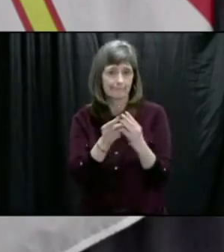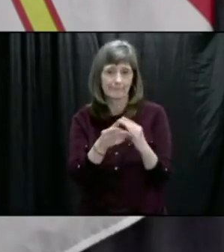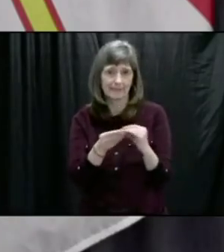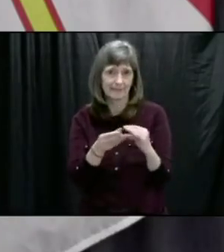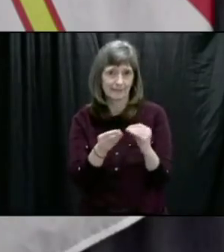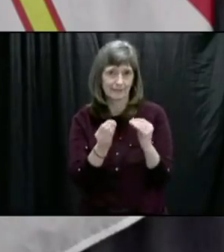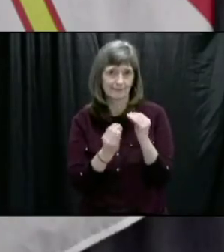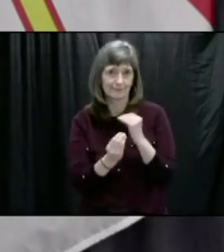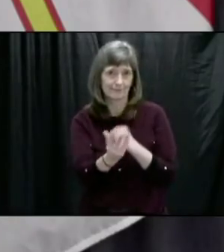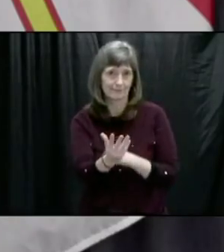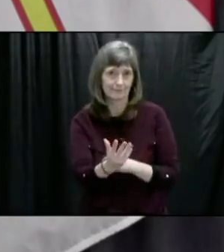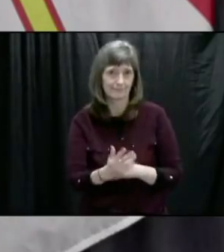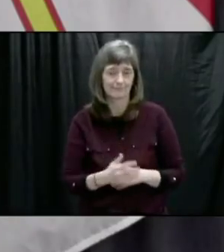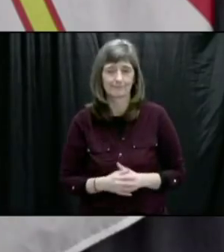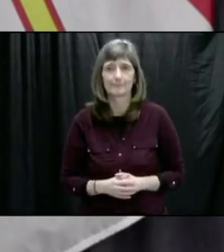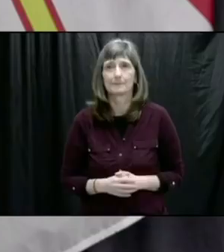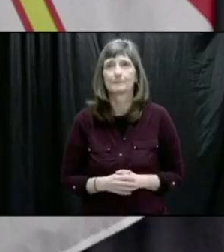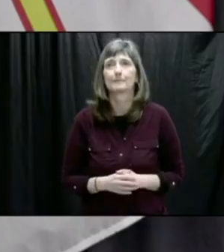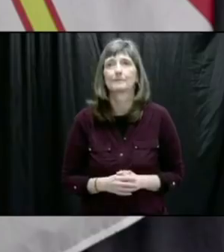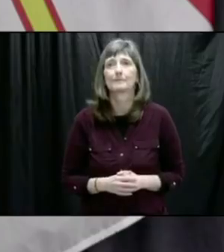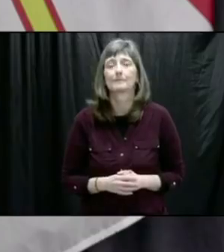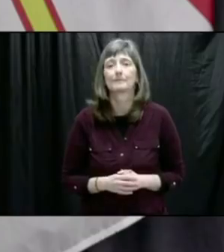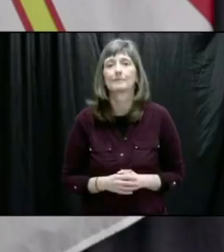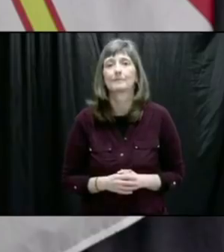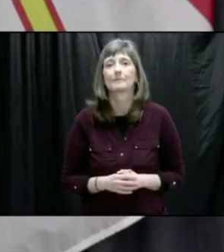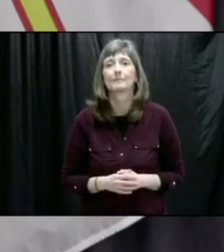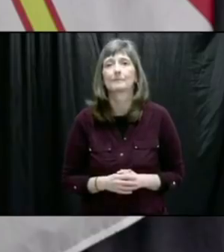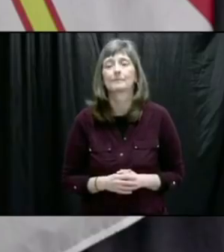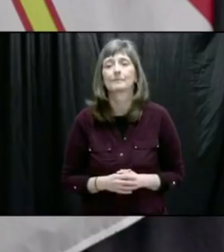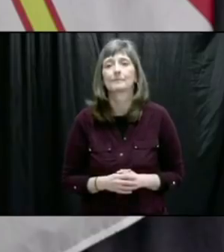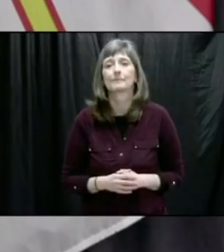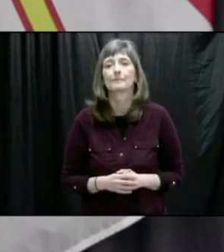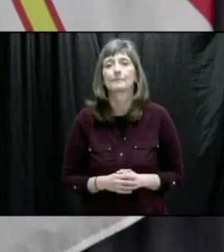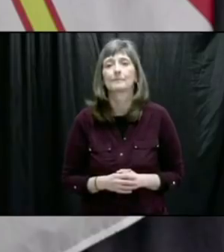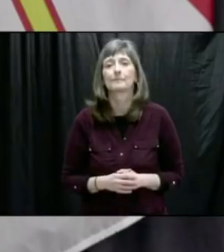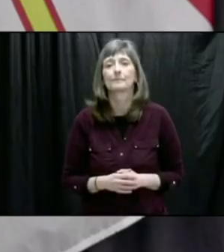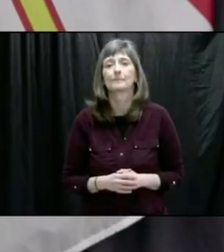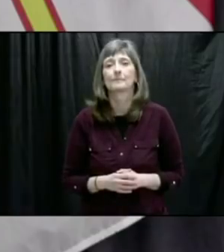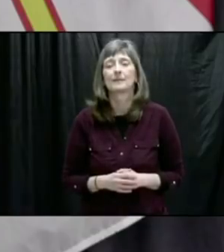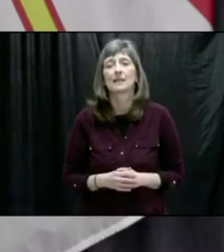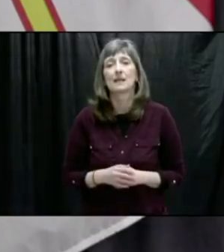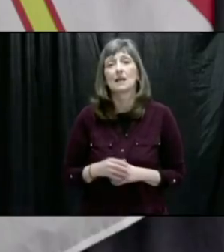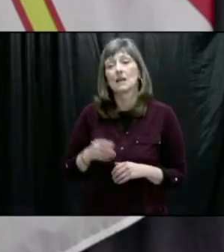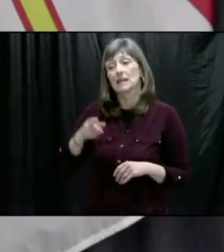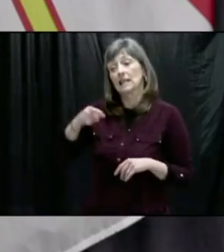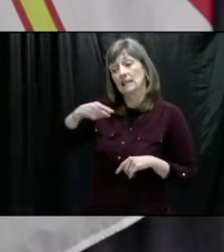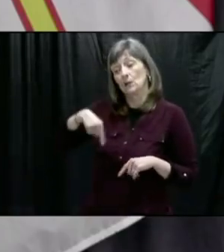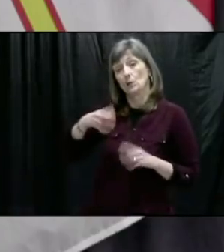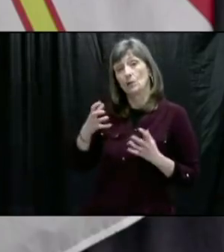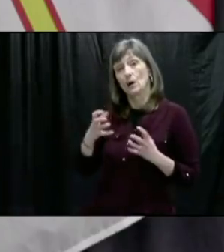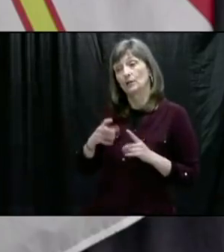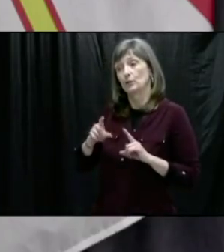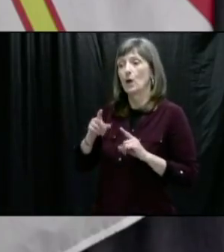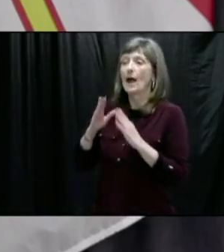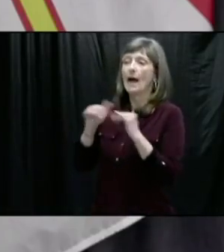I WANT YOU TO TAKEAWAY TONIGHT,